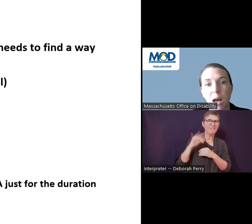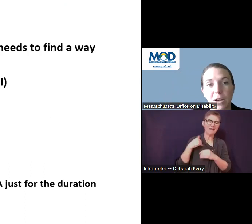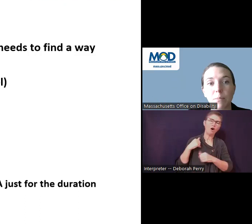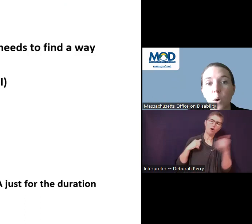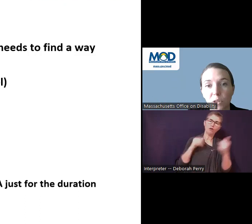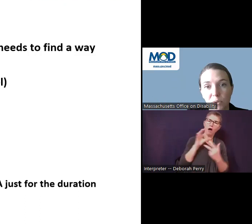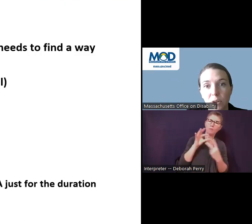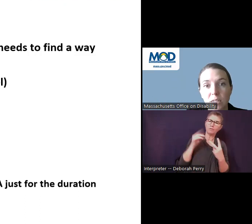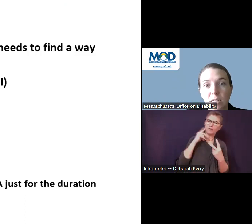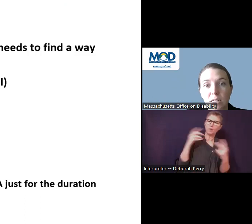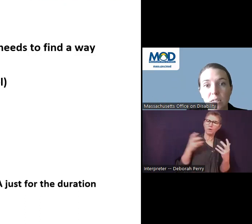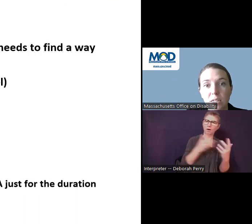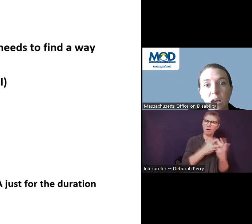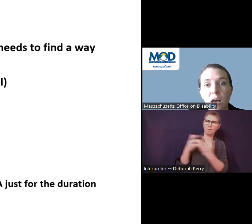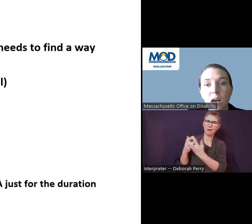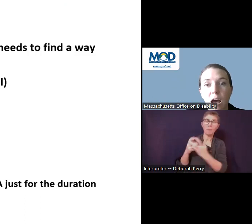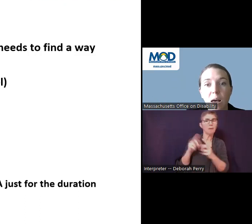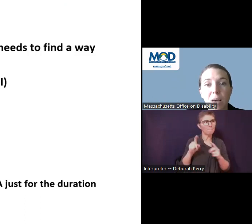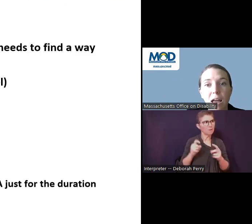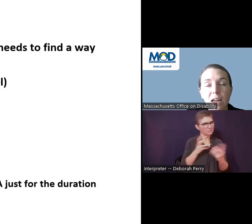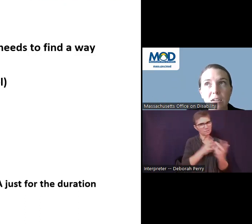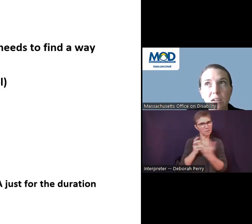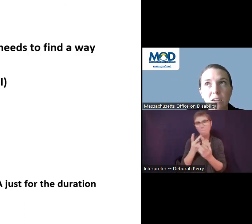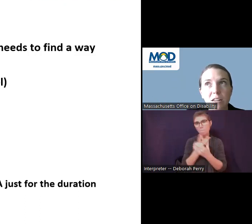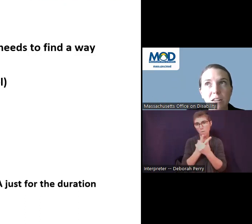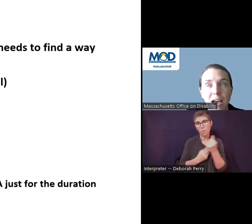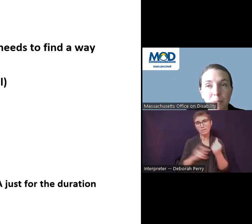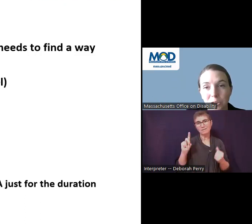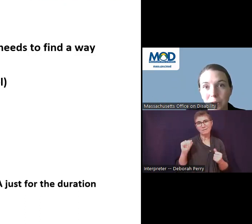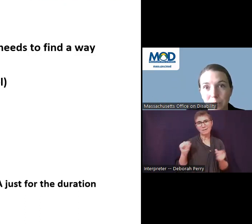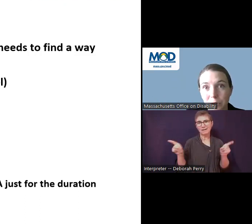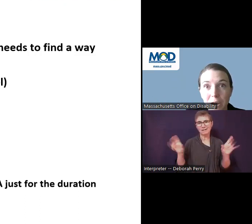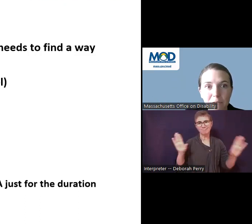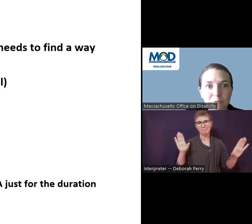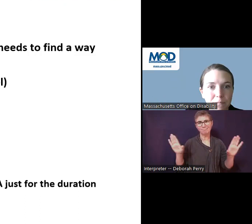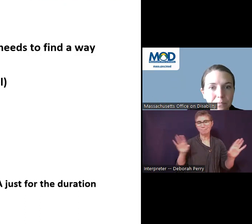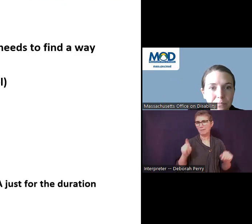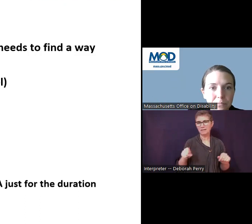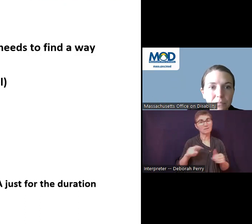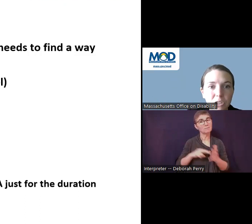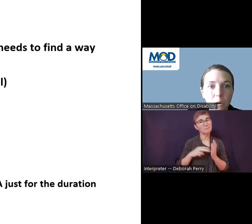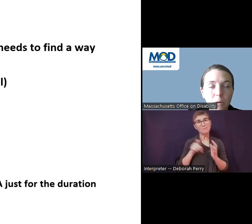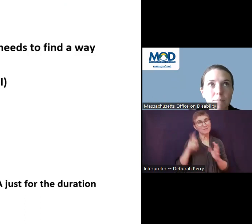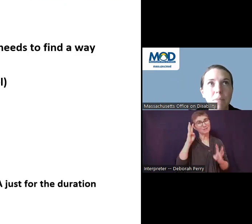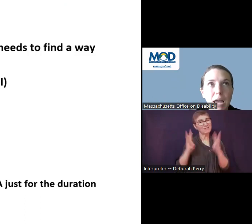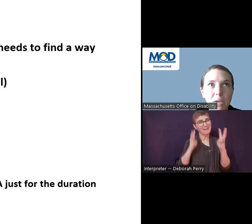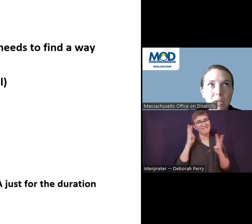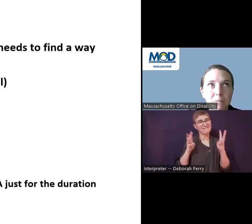to accommodate both employees disabilities and that means you get to be creative so it might mean